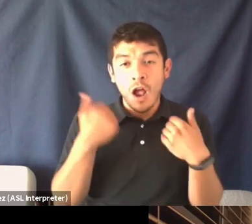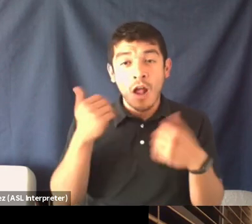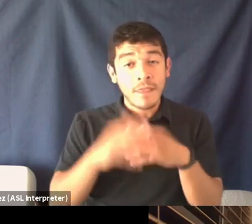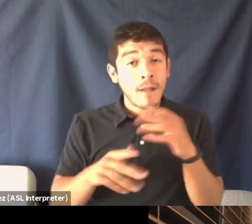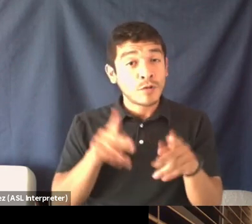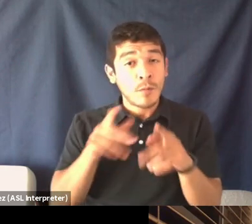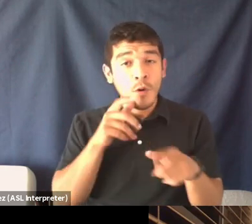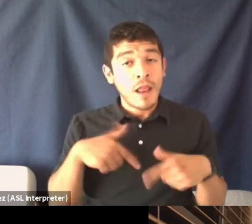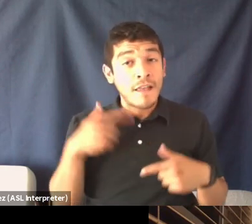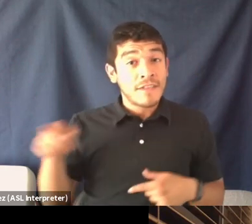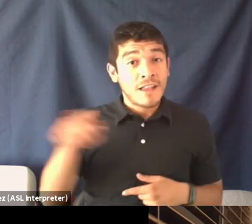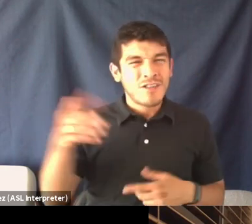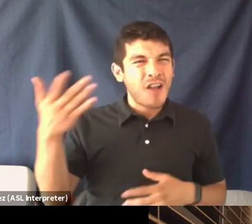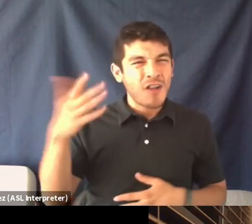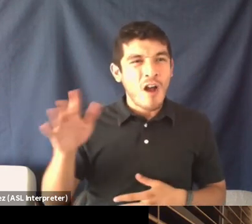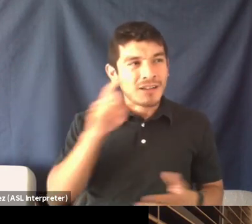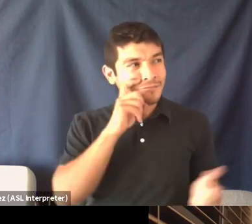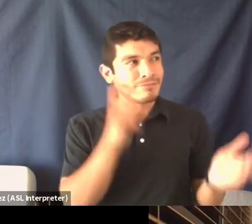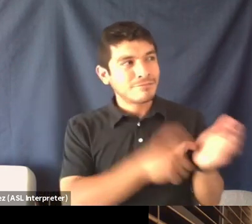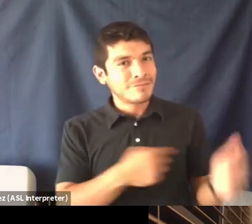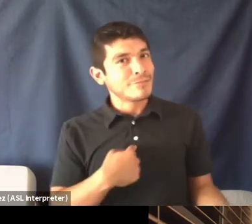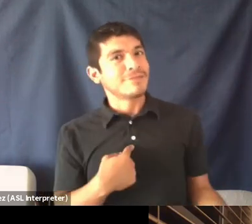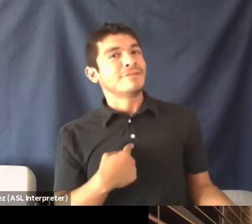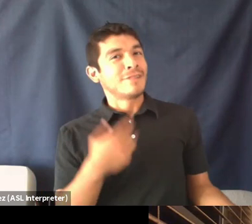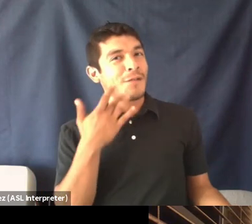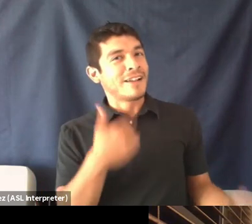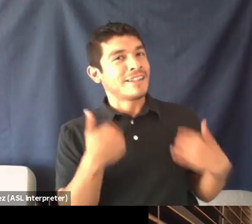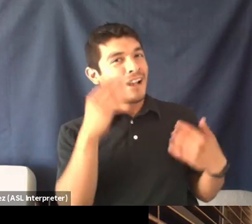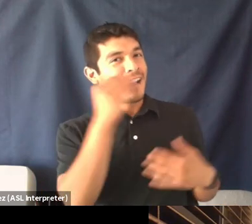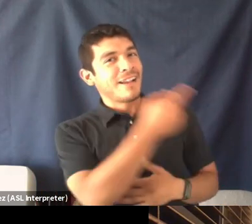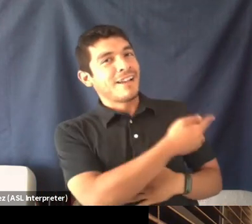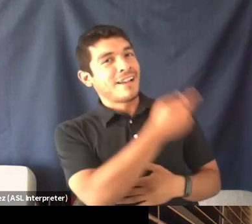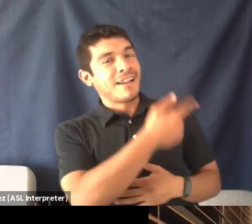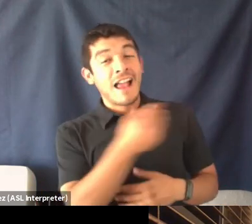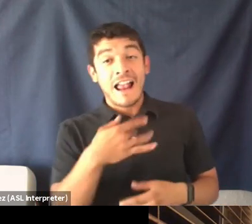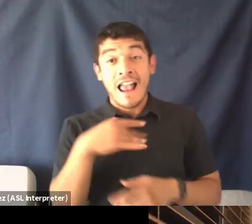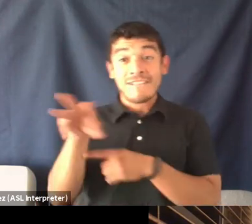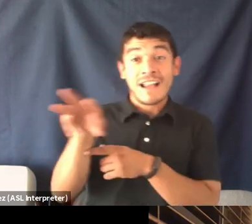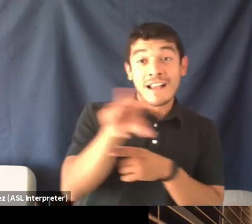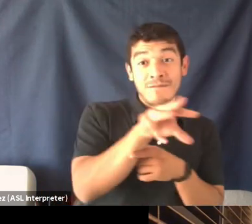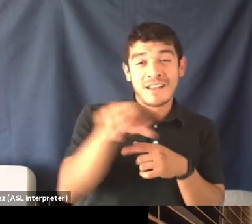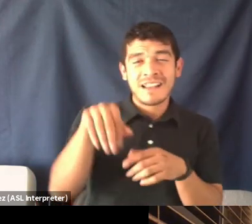So I already was sort of sticking out like a sore thumb. Through having a camera and kinda dropping it into certain locations, sometimes you just have